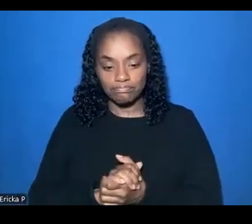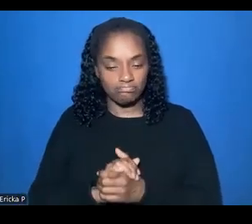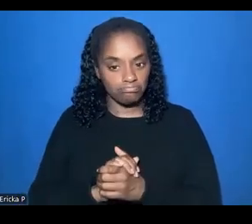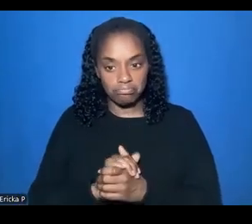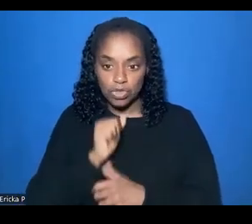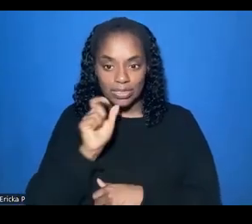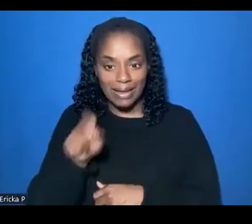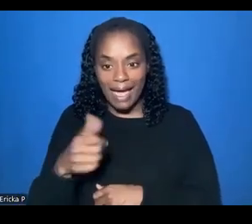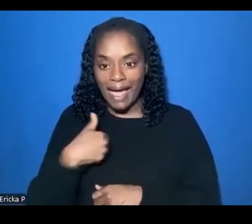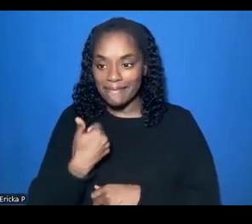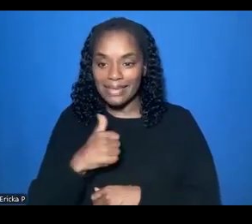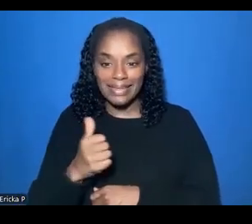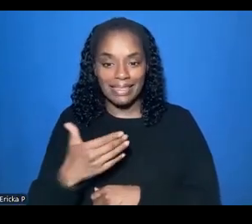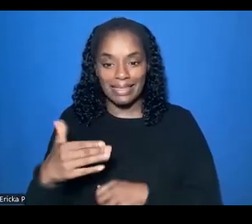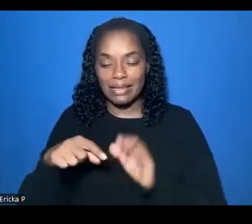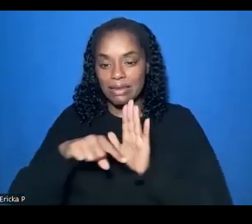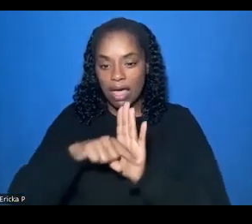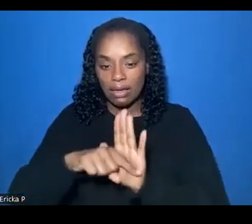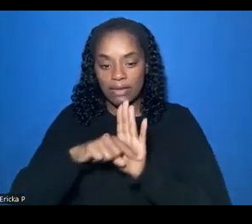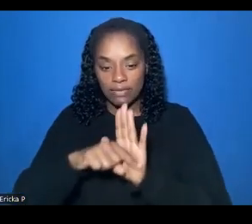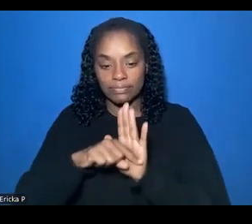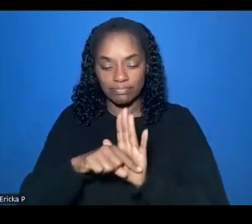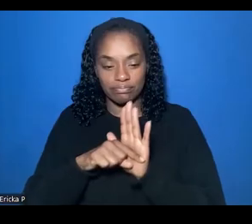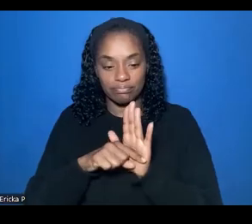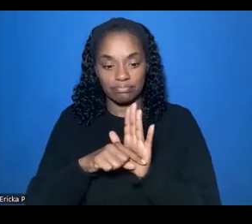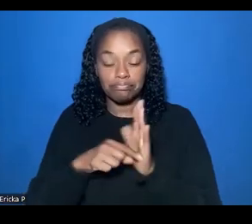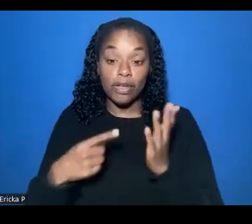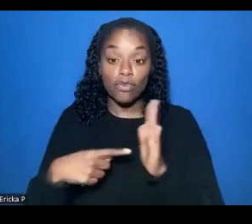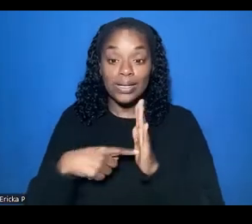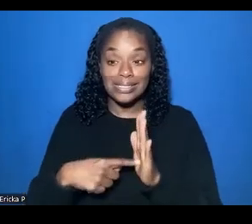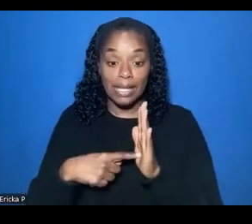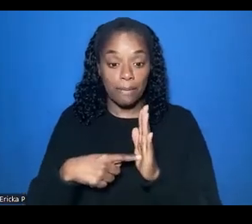Anything negative. They shouldn't write, for example.